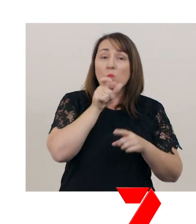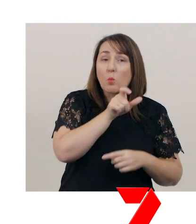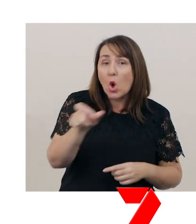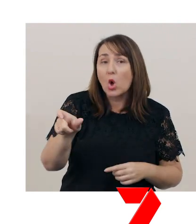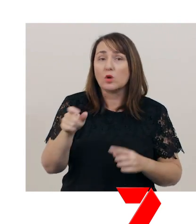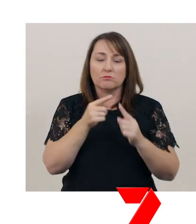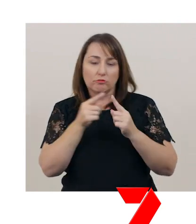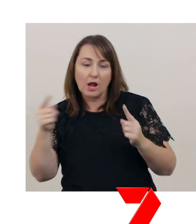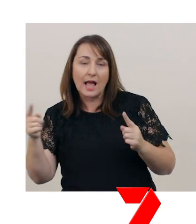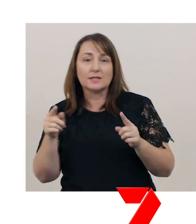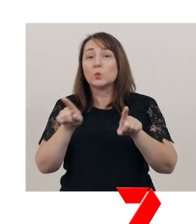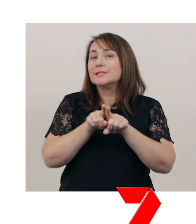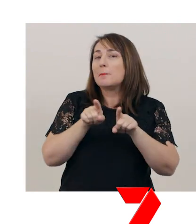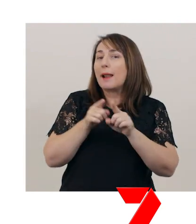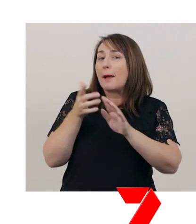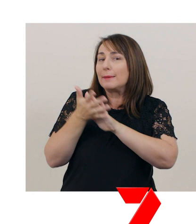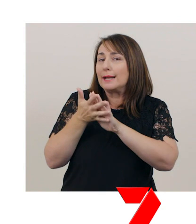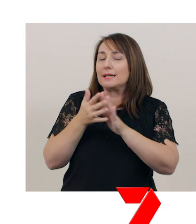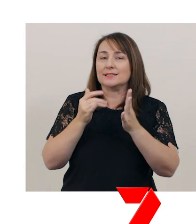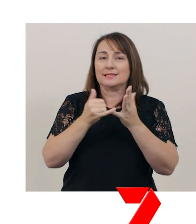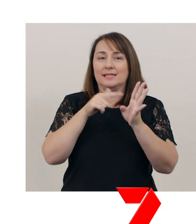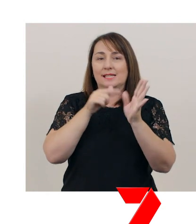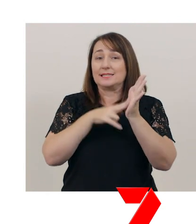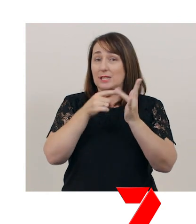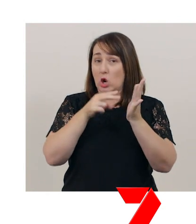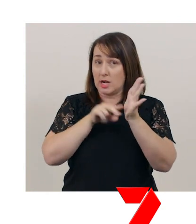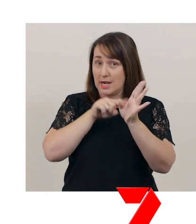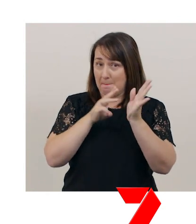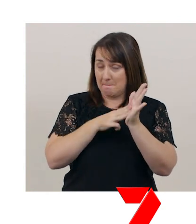or words of similar meaning - that is, a synonym - to draw attention to an idea,